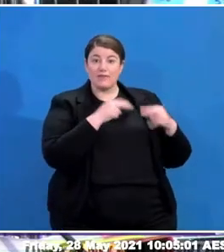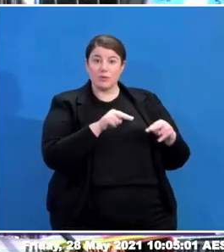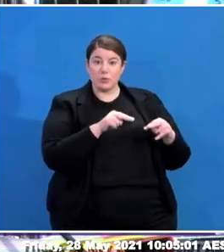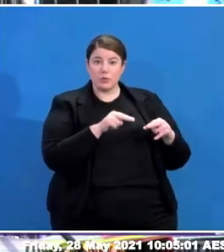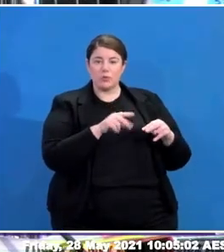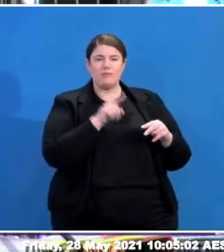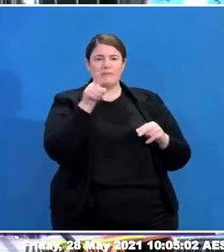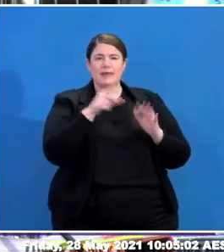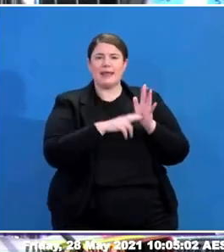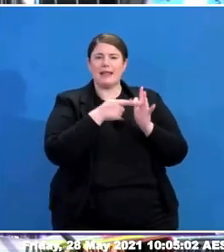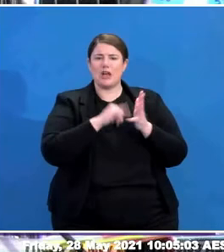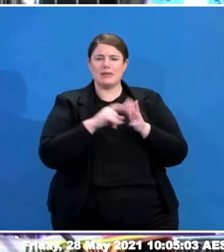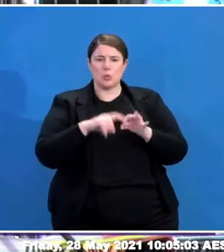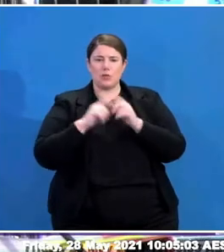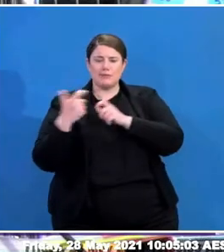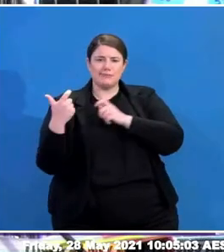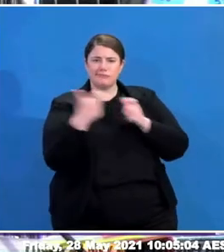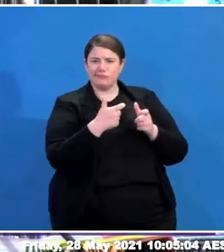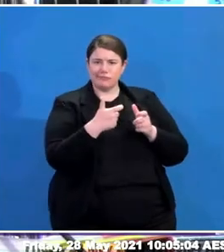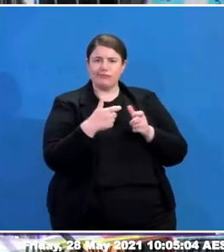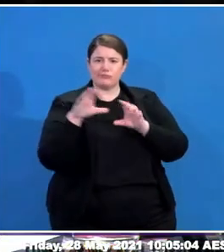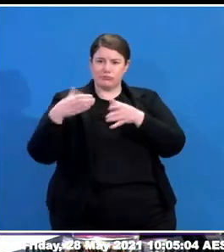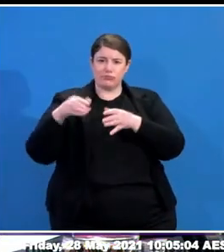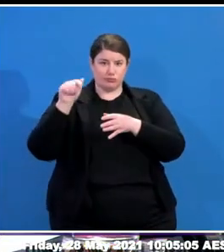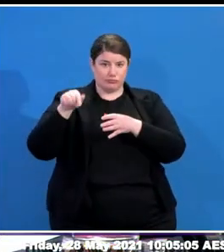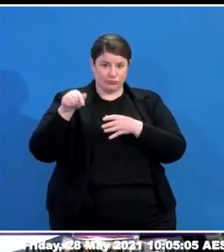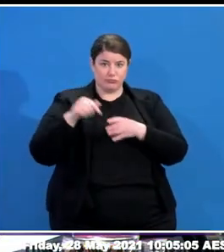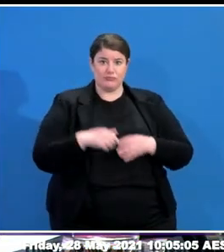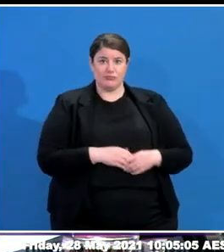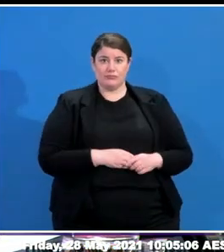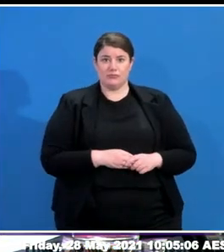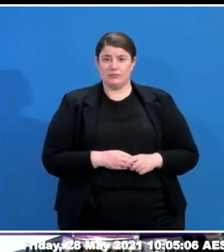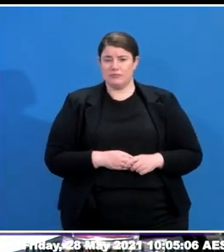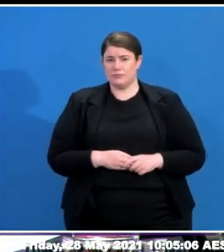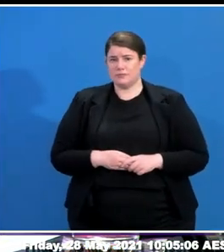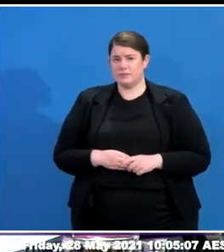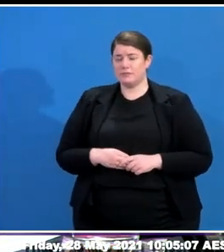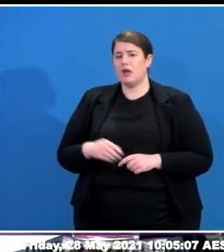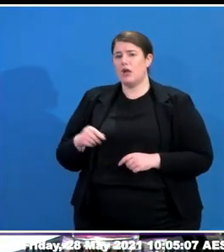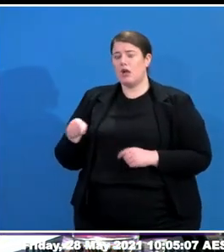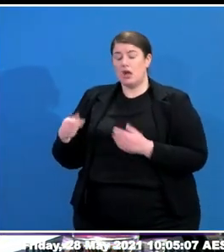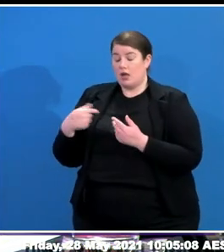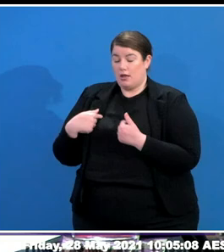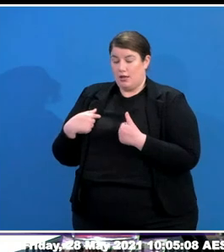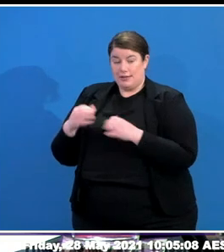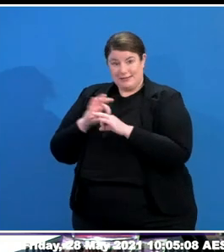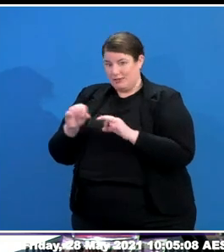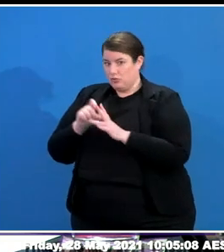and Safeguarding --- it should be "Safeguards Commission" there? Yes, that would be --- I didn't do the minutes, as I said, but